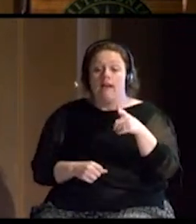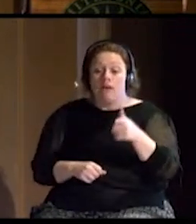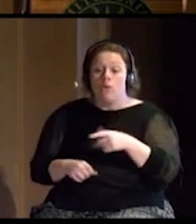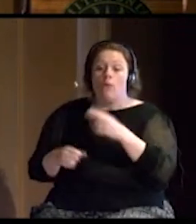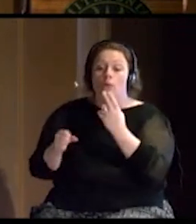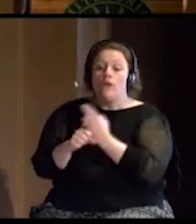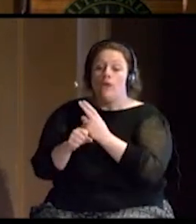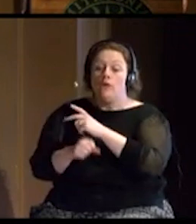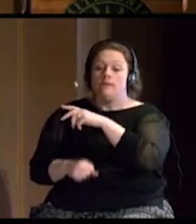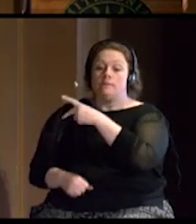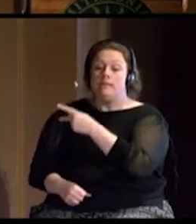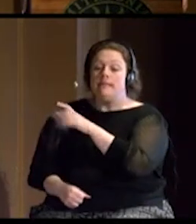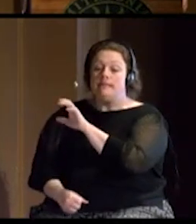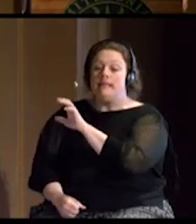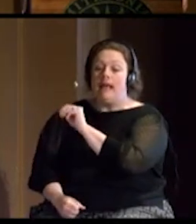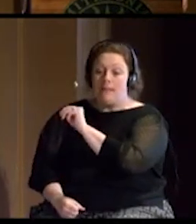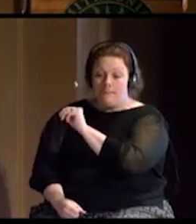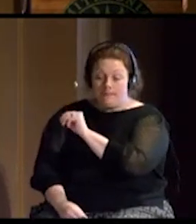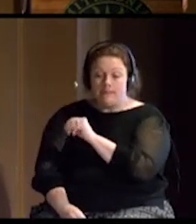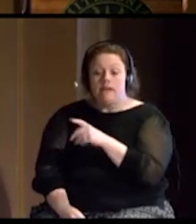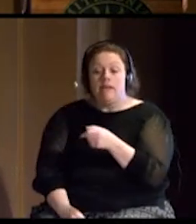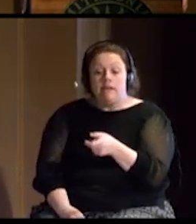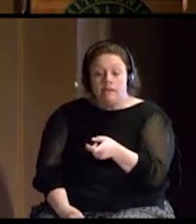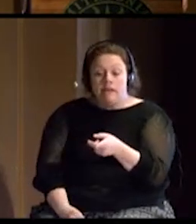And combined with morphological and ecological data,